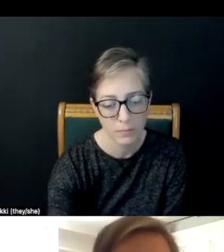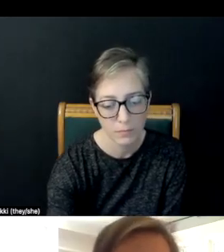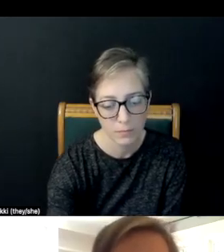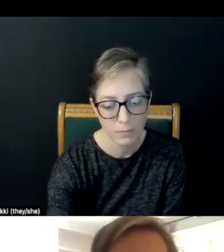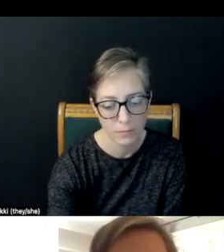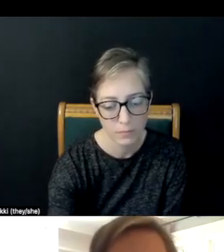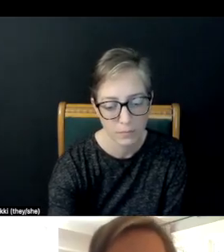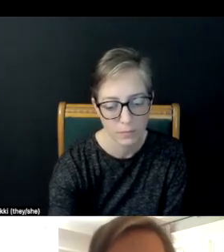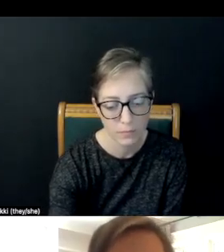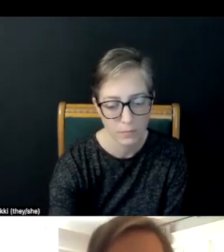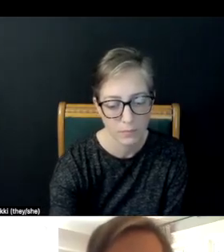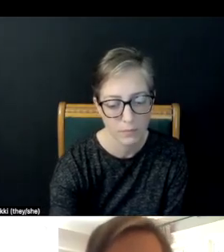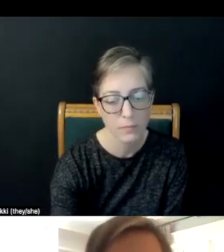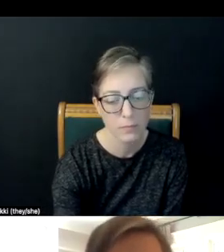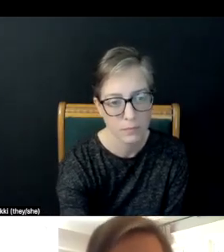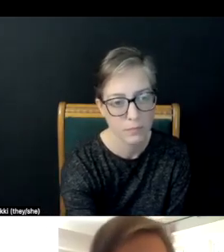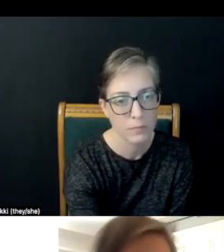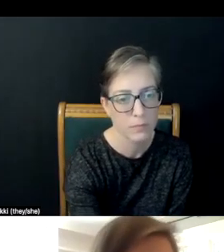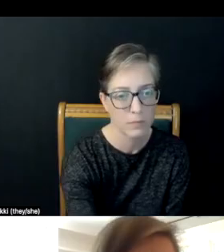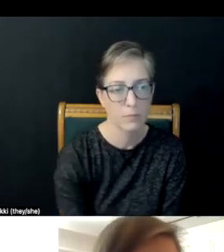Disability is then cast as a diminished state.